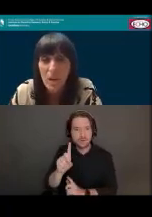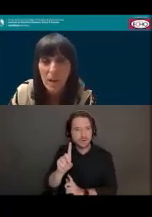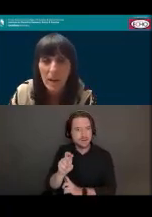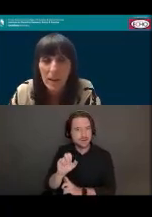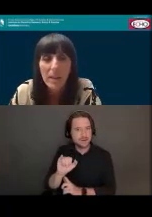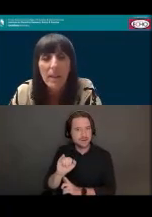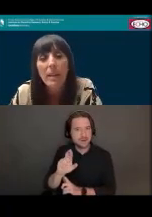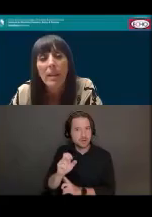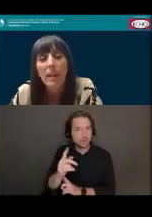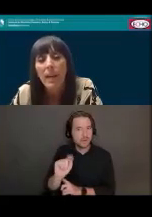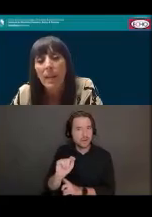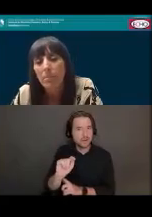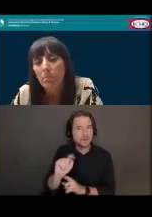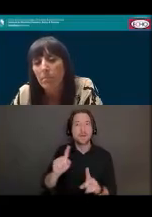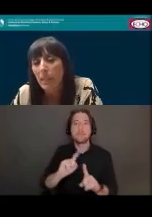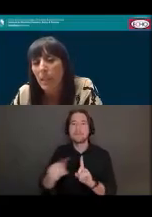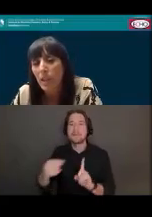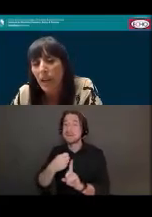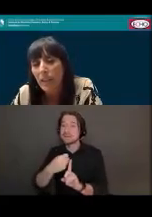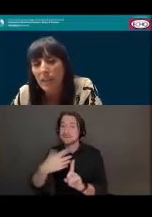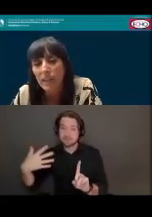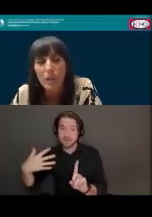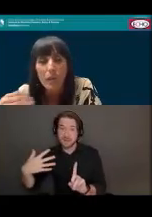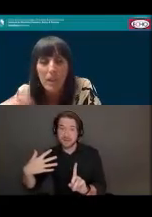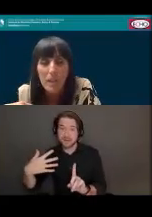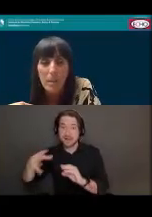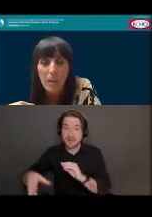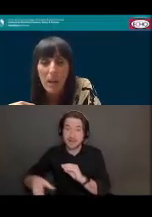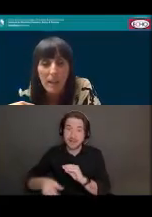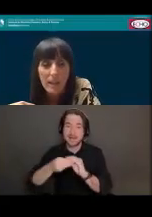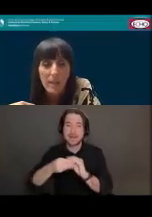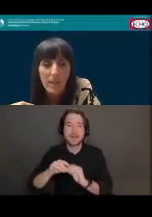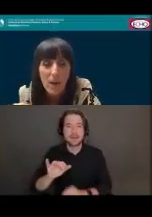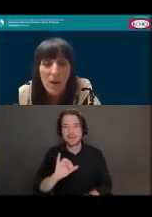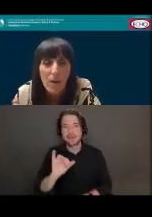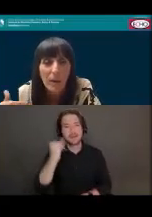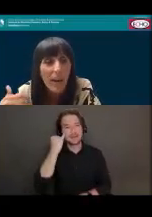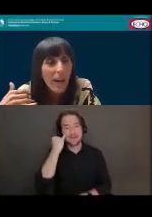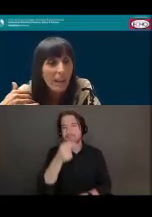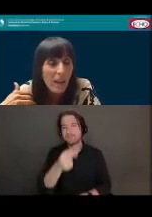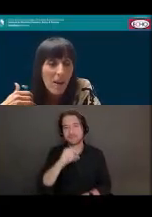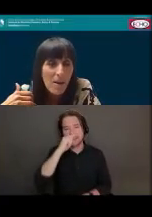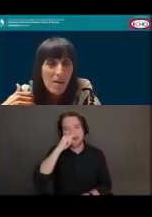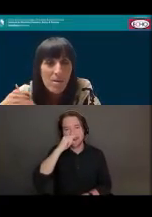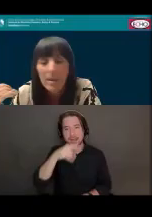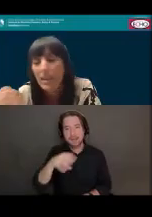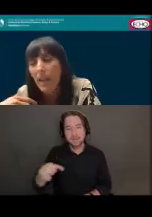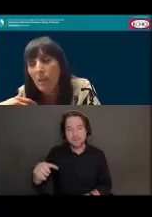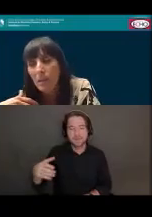car. A child uses the block as a phone, hello. Now we're